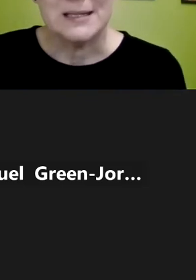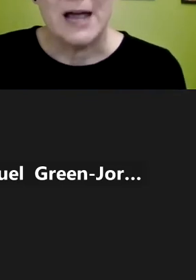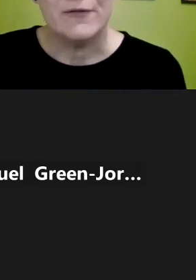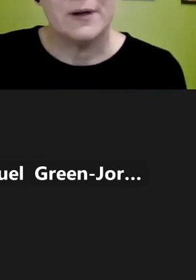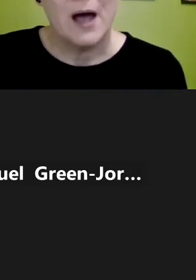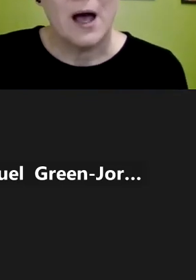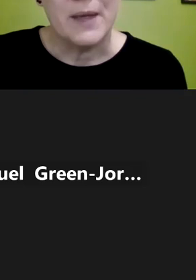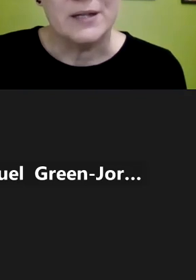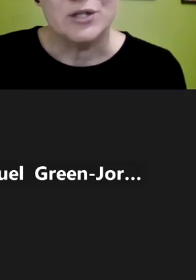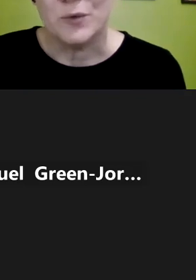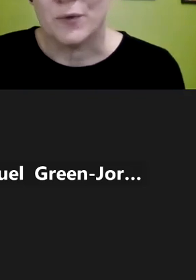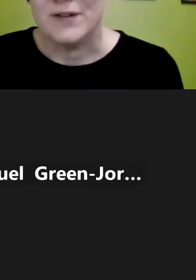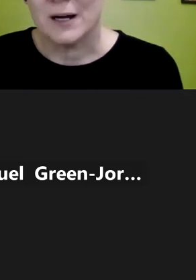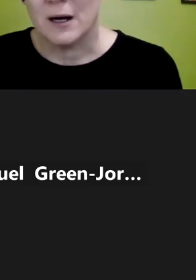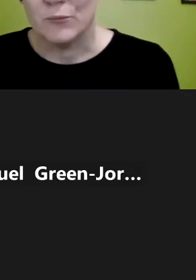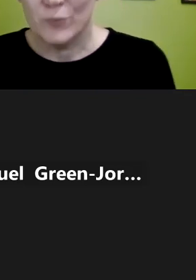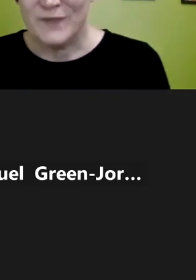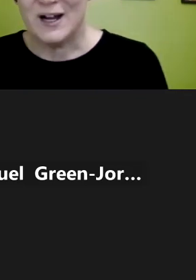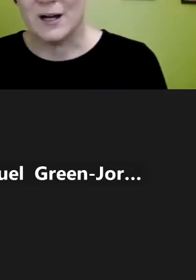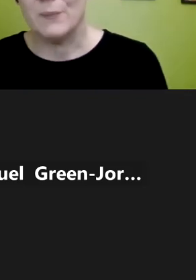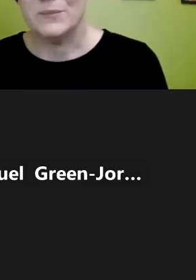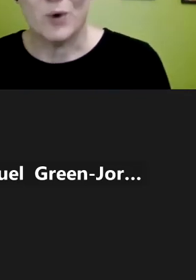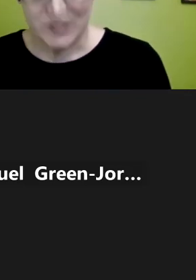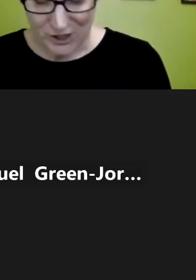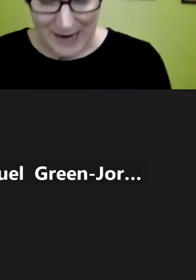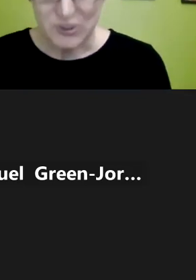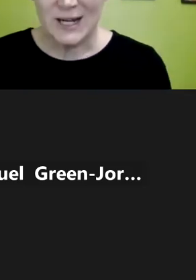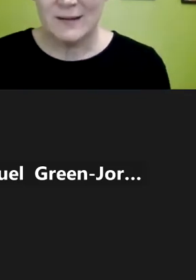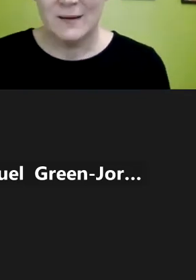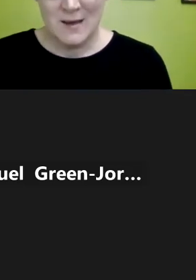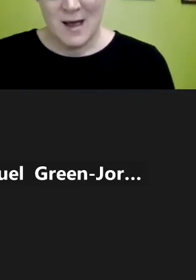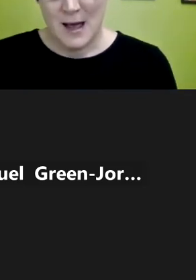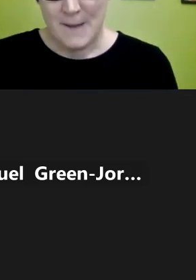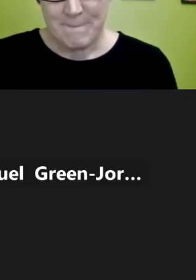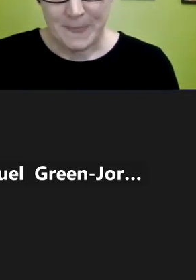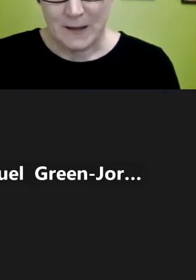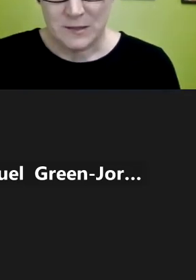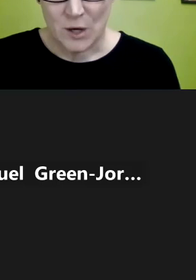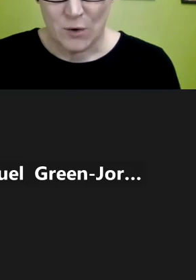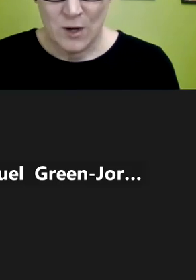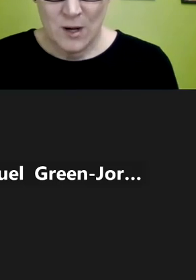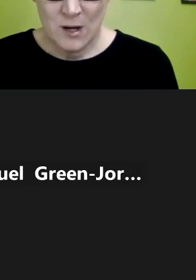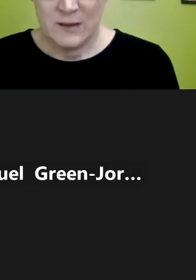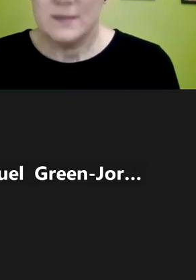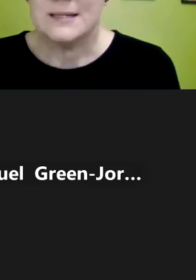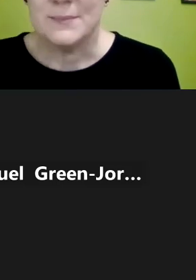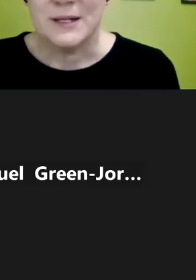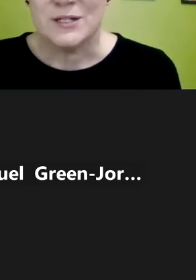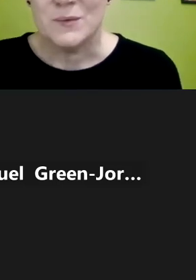it says Live and Zoom with Rev.com Rev.com supports our captioning, so that's something just to